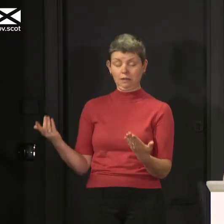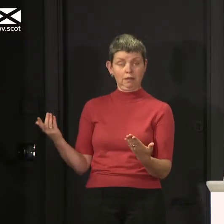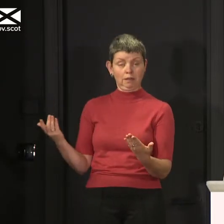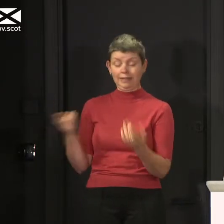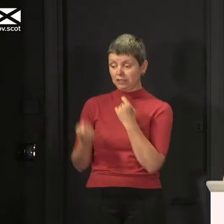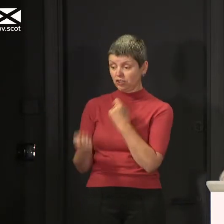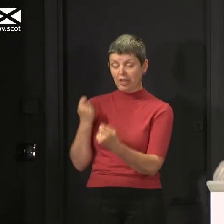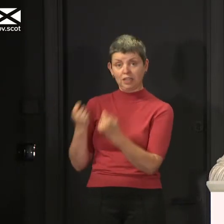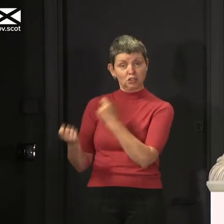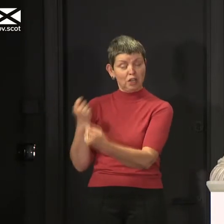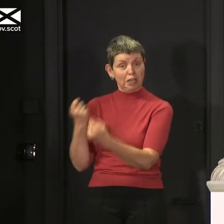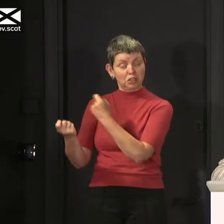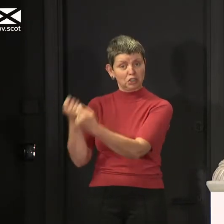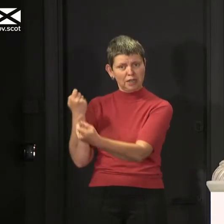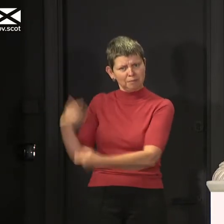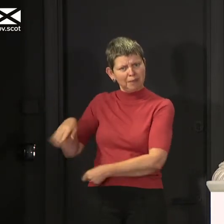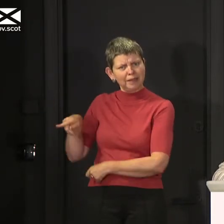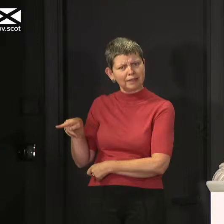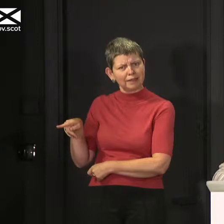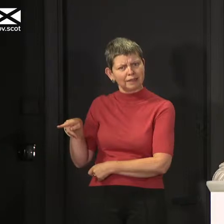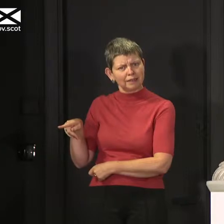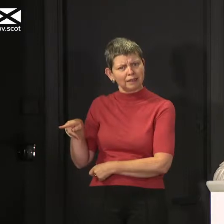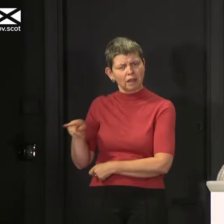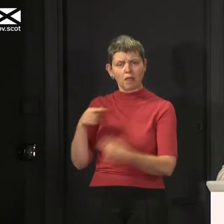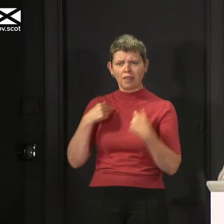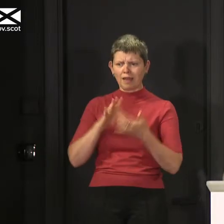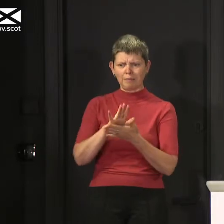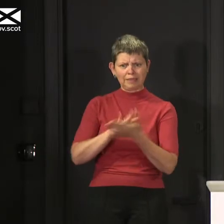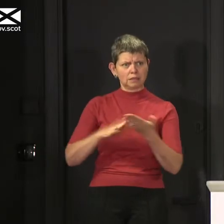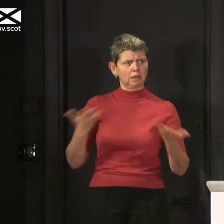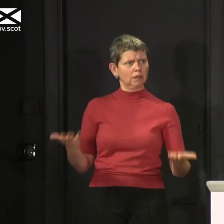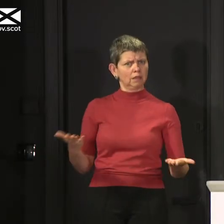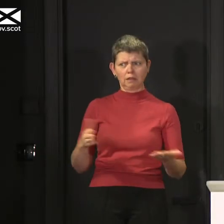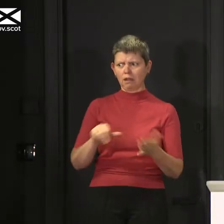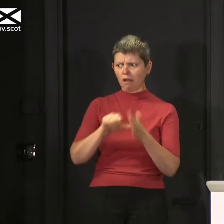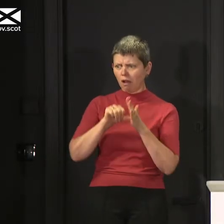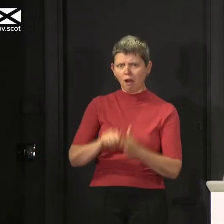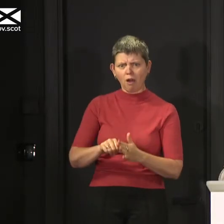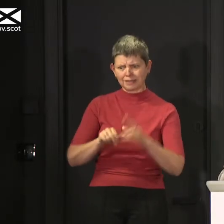shifting position, which has made it very hard for us to apply proper assessment. Now